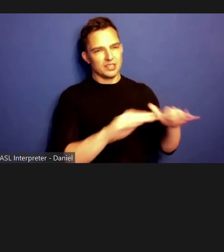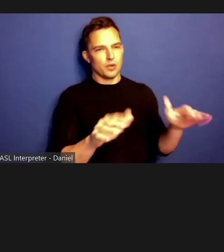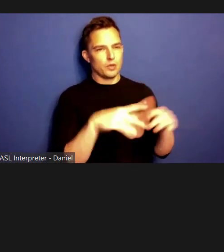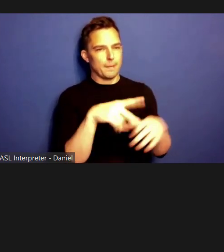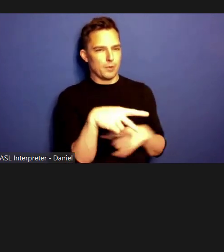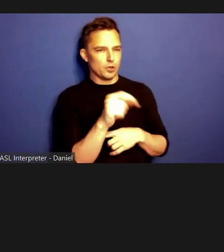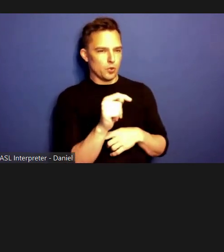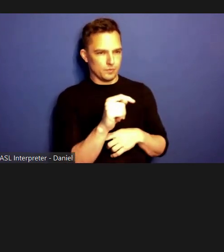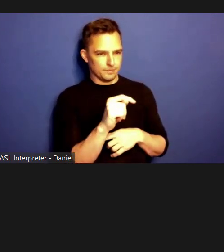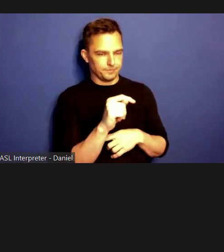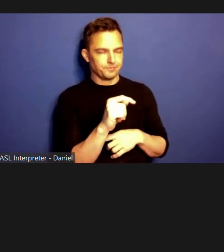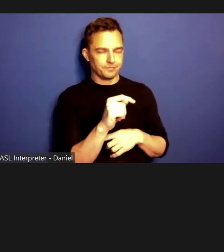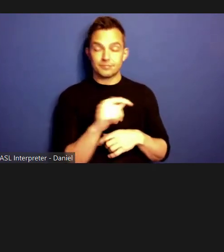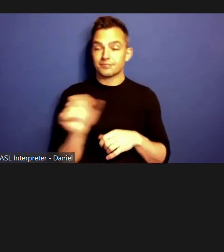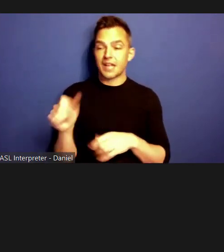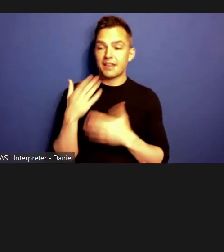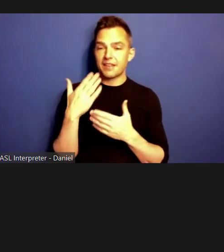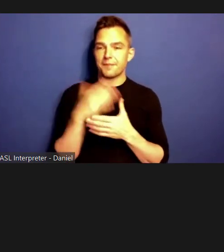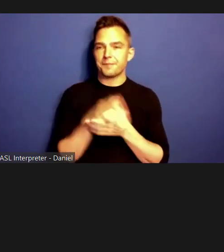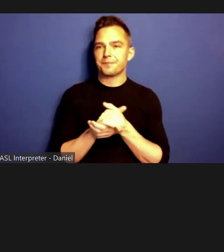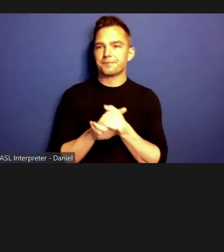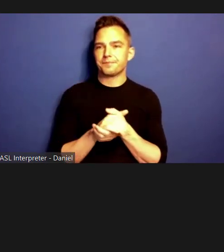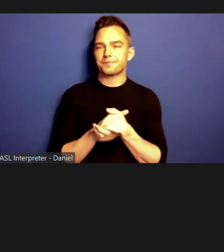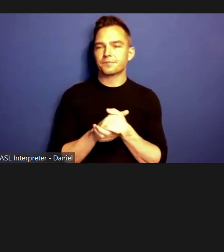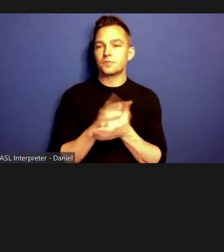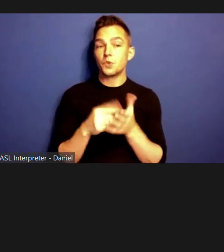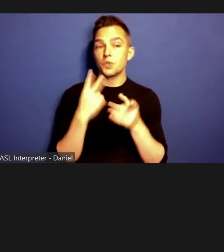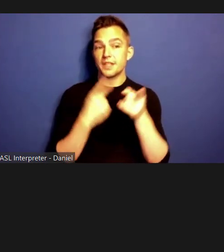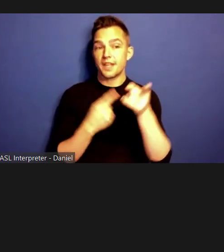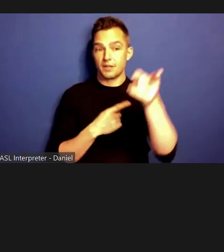Foust: Yeah, thank you. What you see here on your screen is an example of the actual